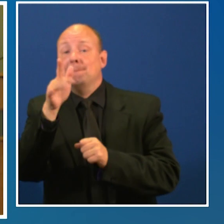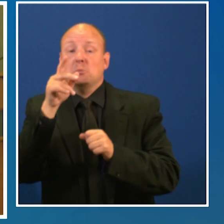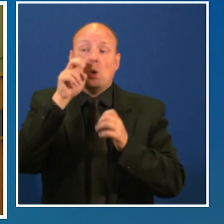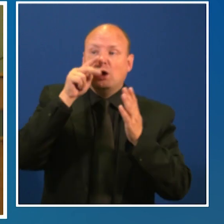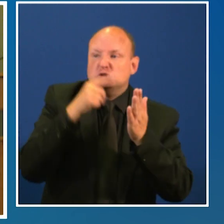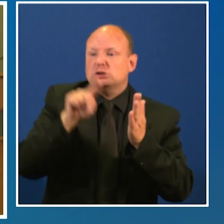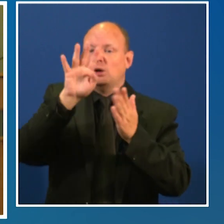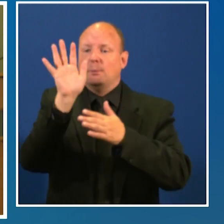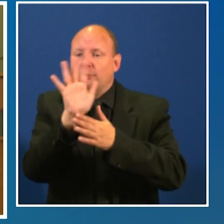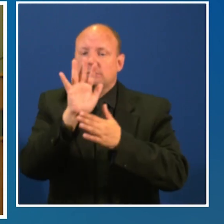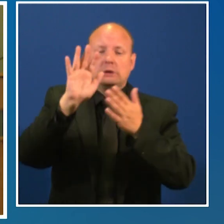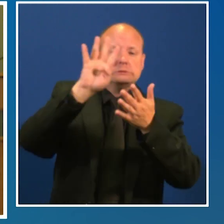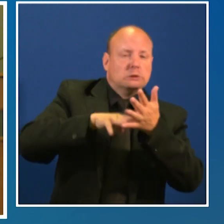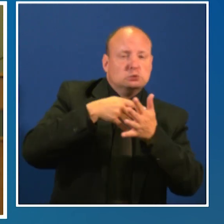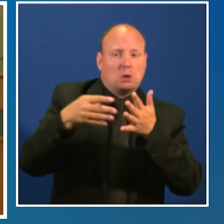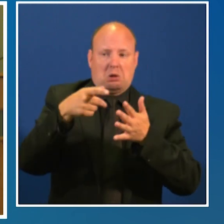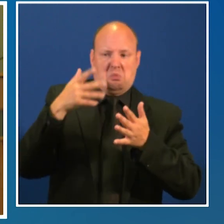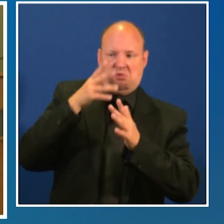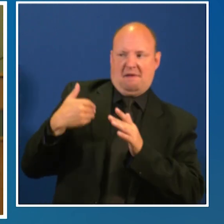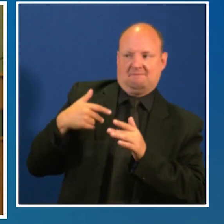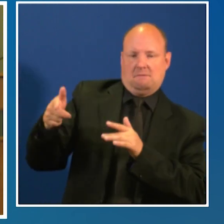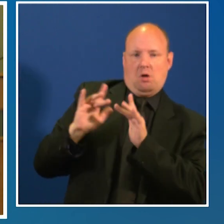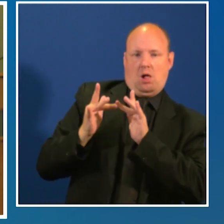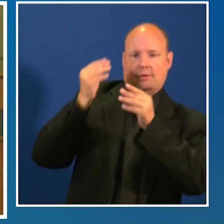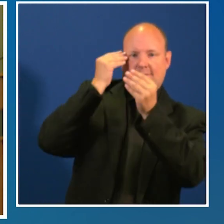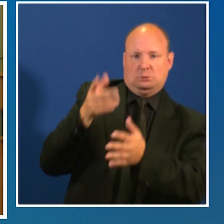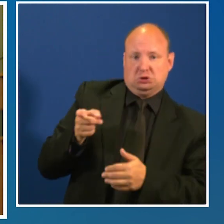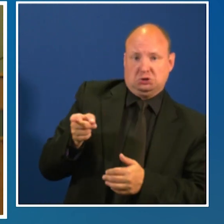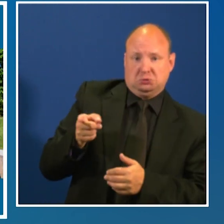free smaller scale gatherings, featuring music games and crafts